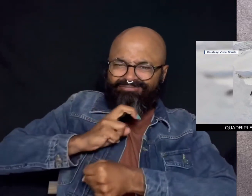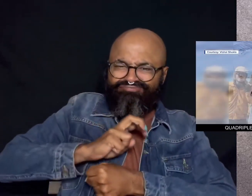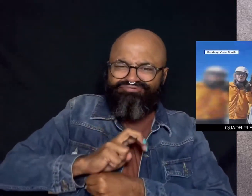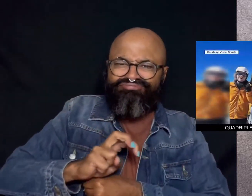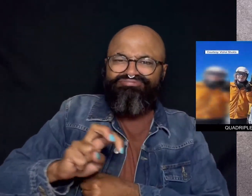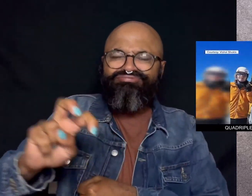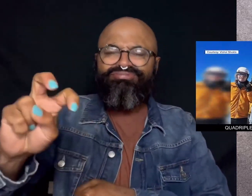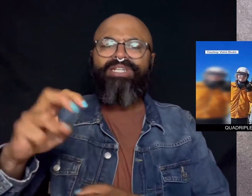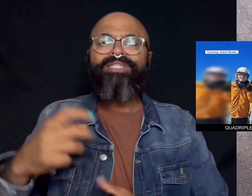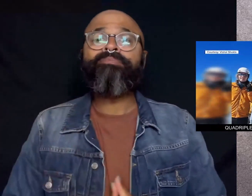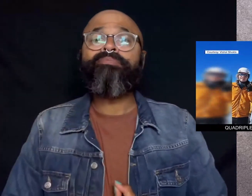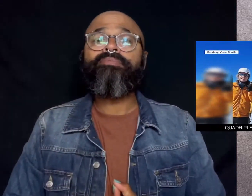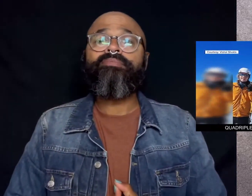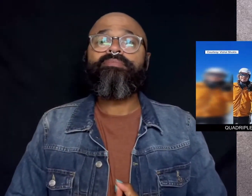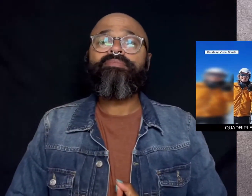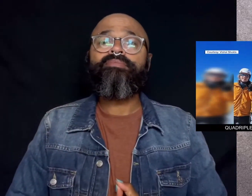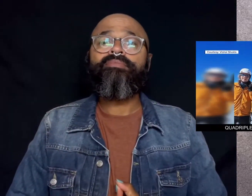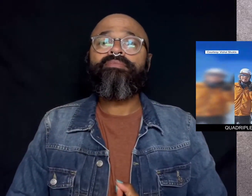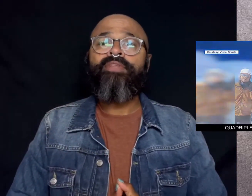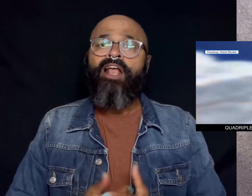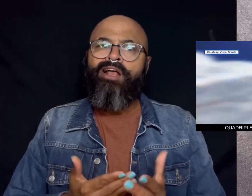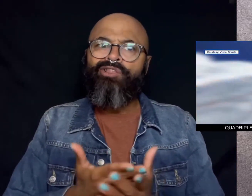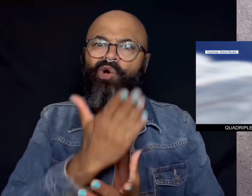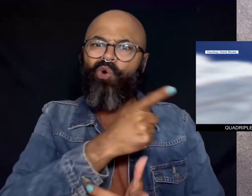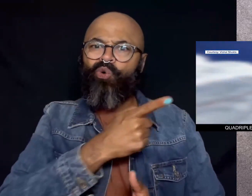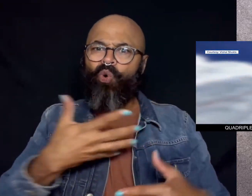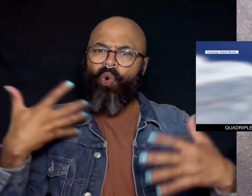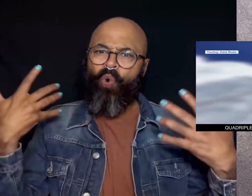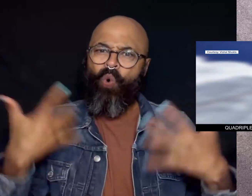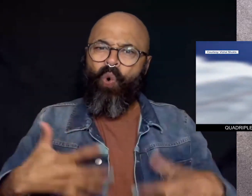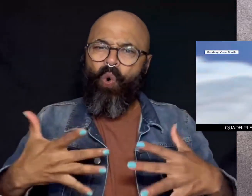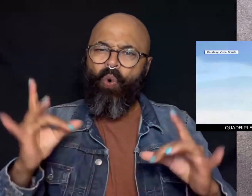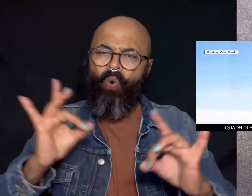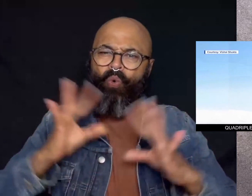journey through rigorous physical rehabilitation